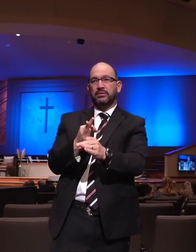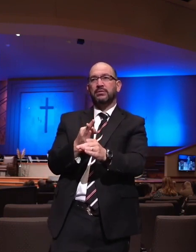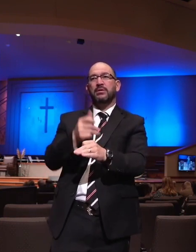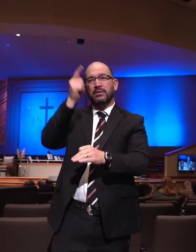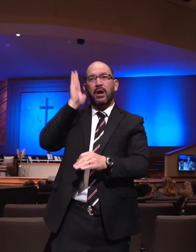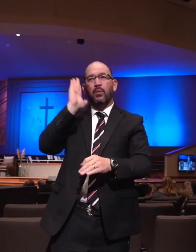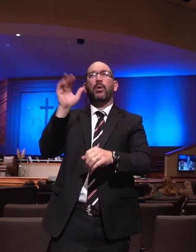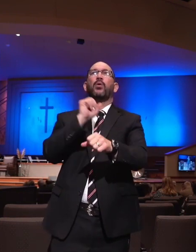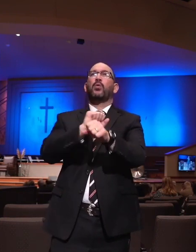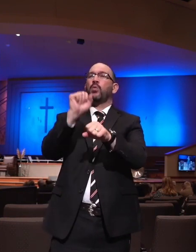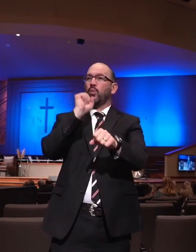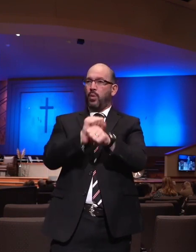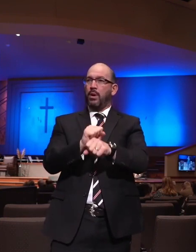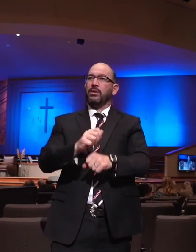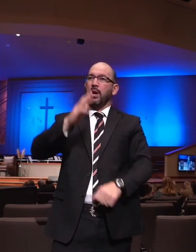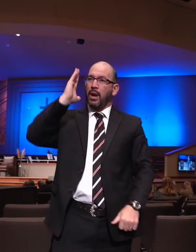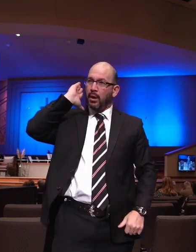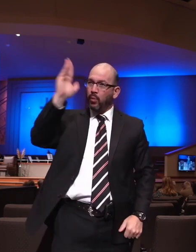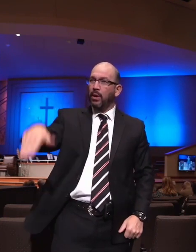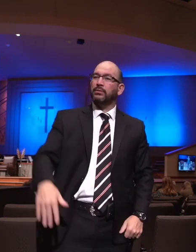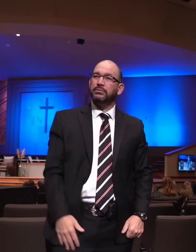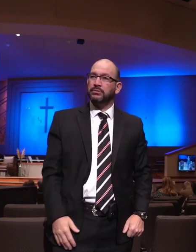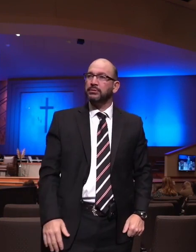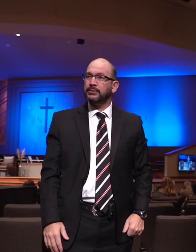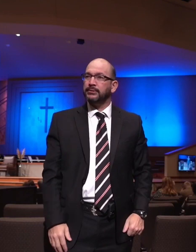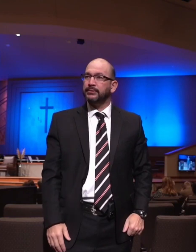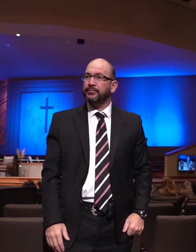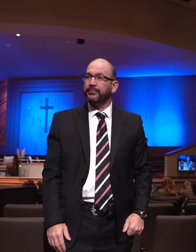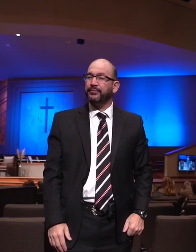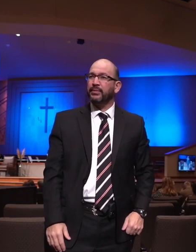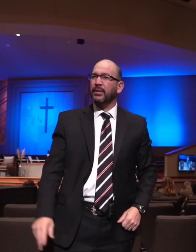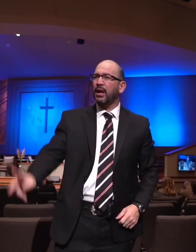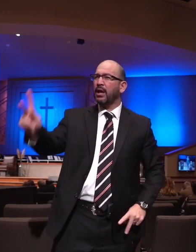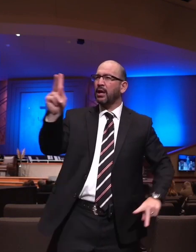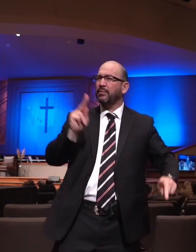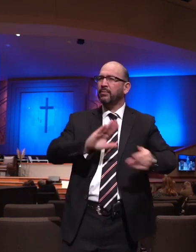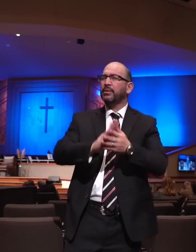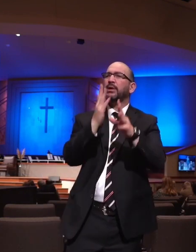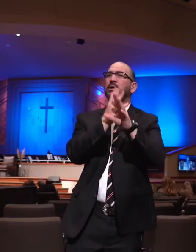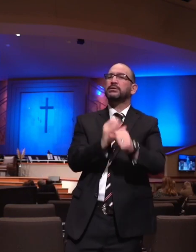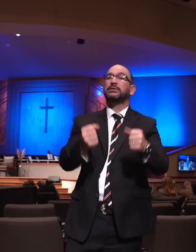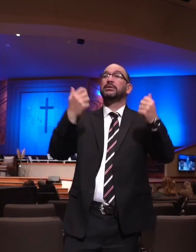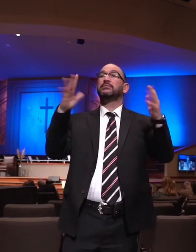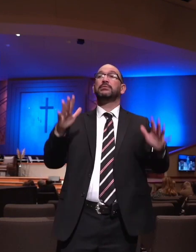and that God is going to do something I'm going to tell you this people get saved